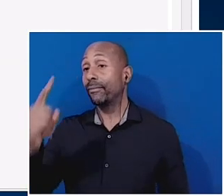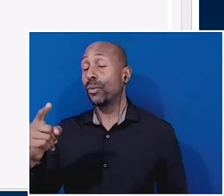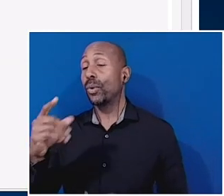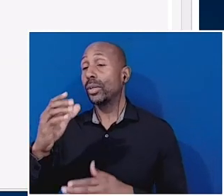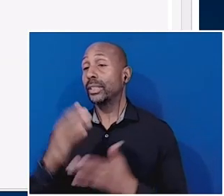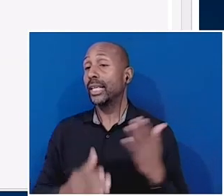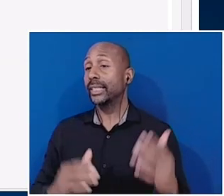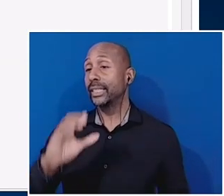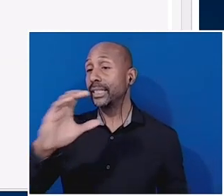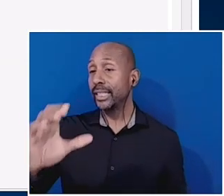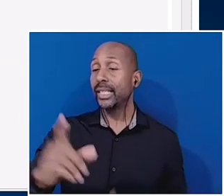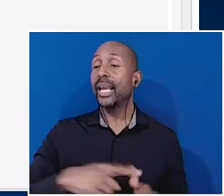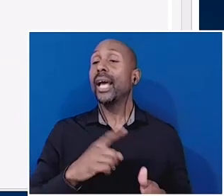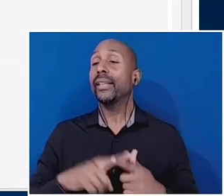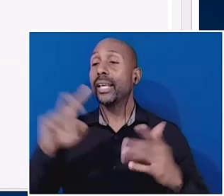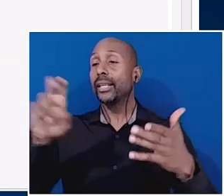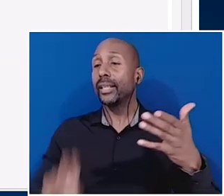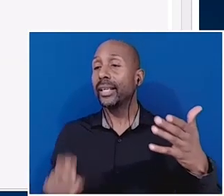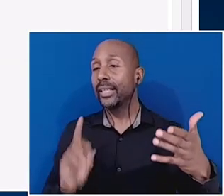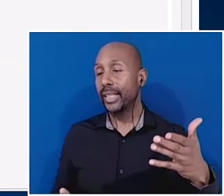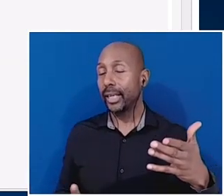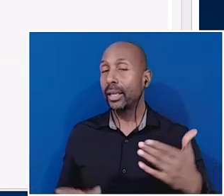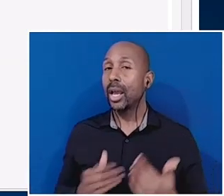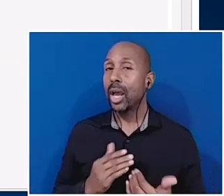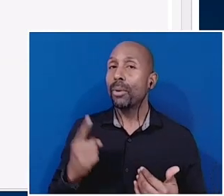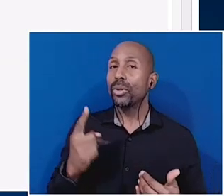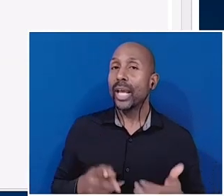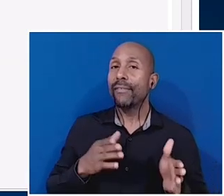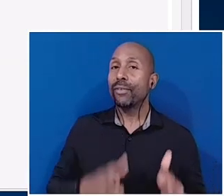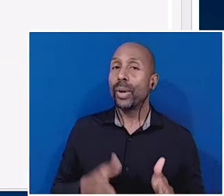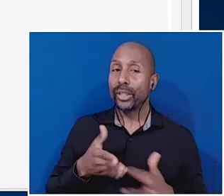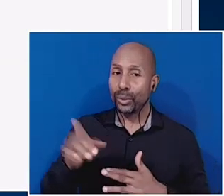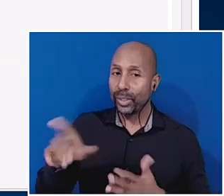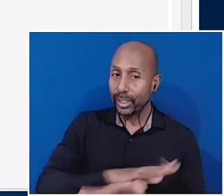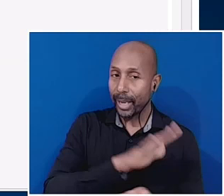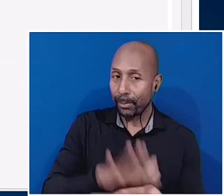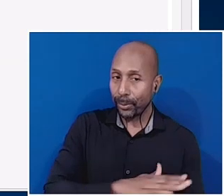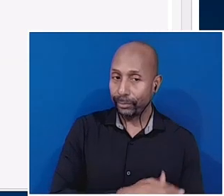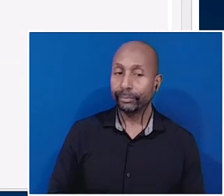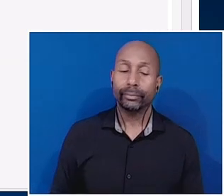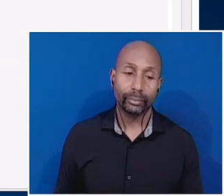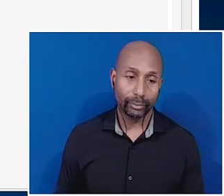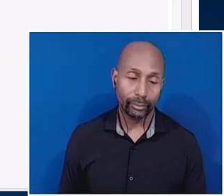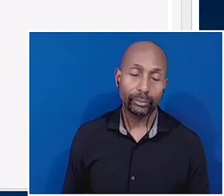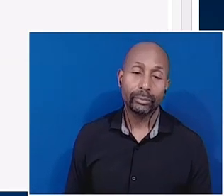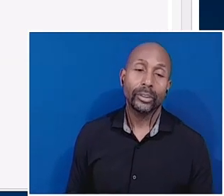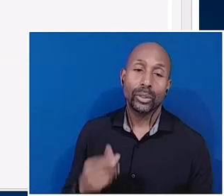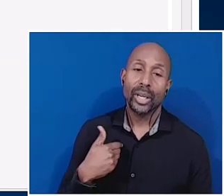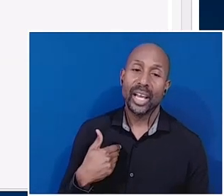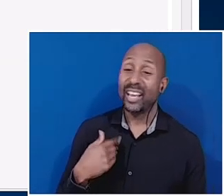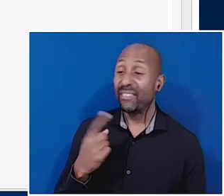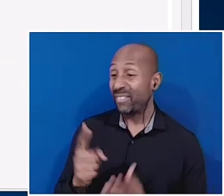You're approximately halfway through the issue paper and you have just about an hour and a half to cover everything.